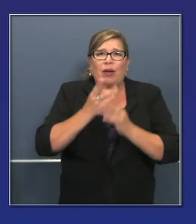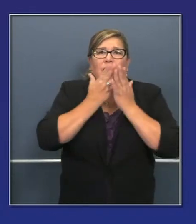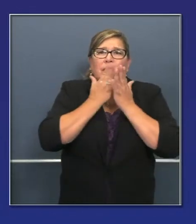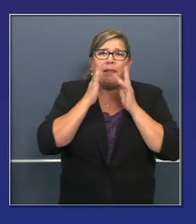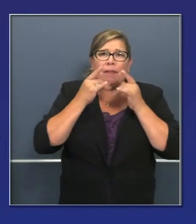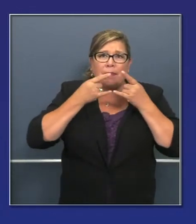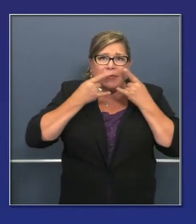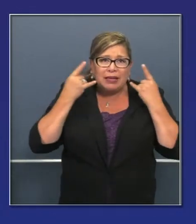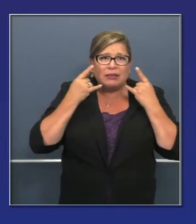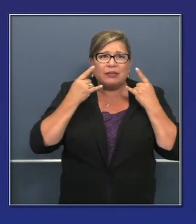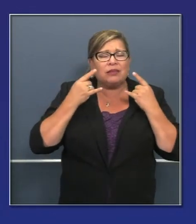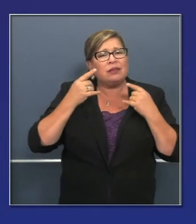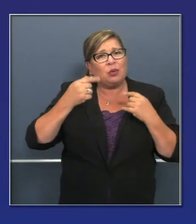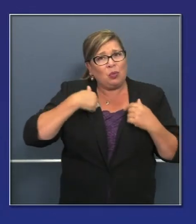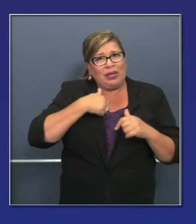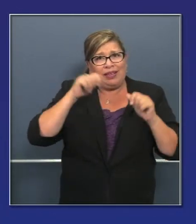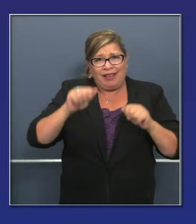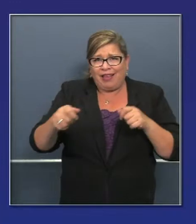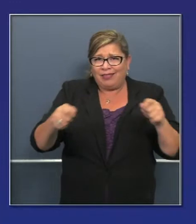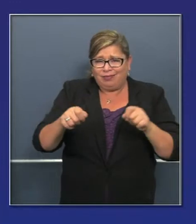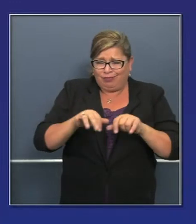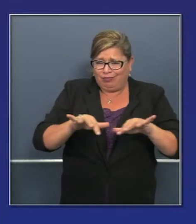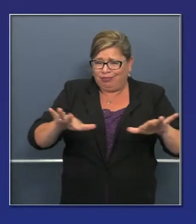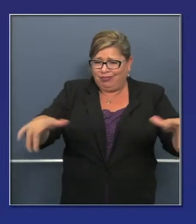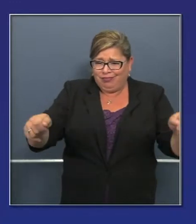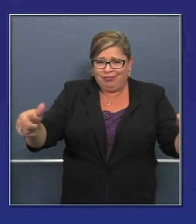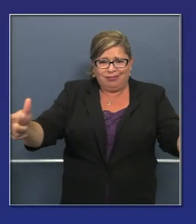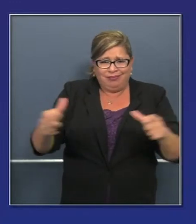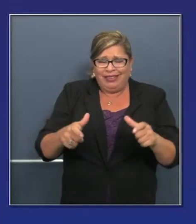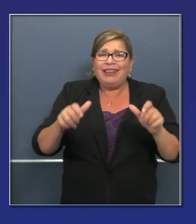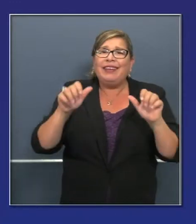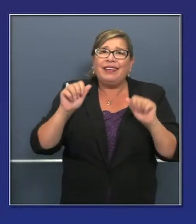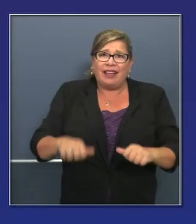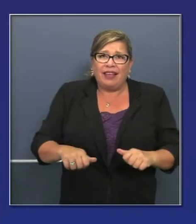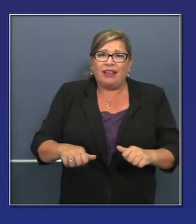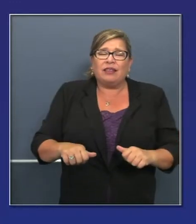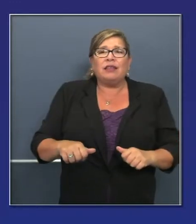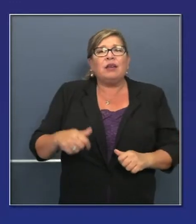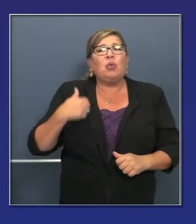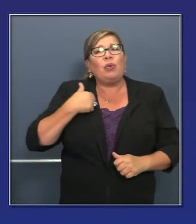spread by doing that we've mandated in the state we want to see it in force but we don't want to